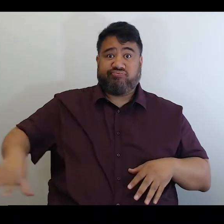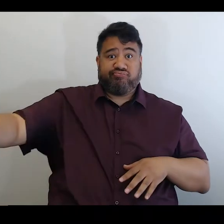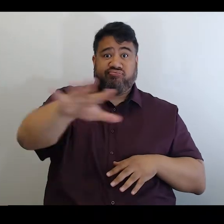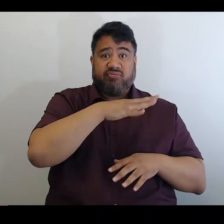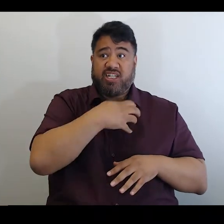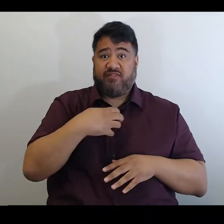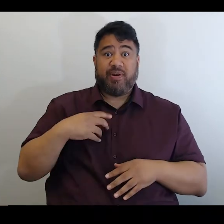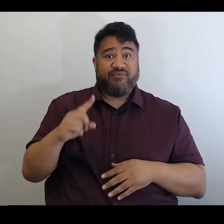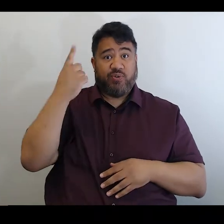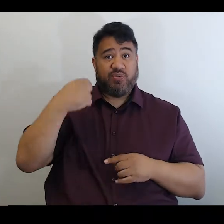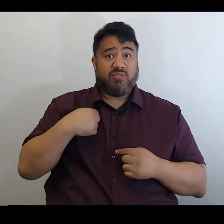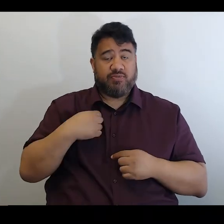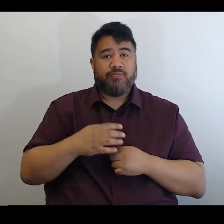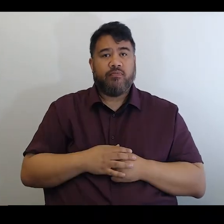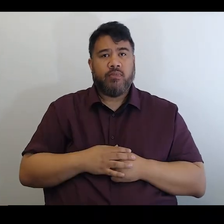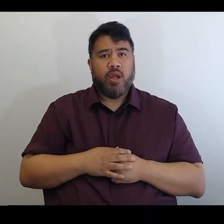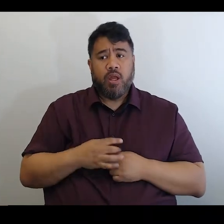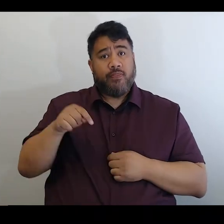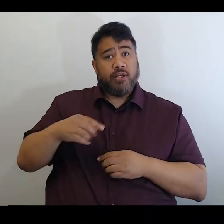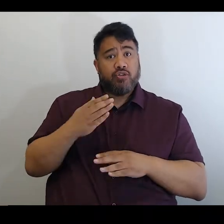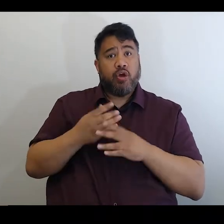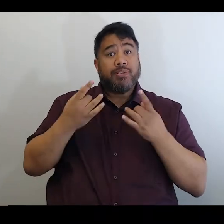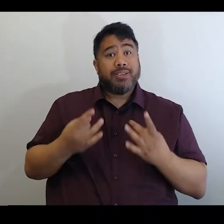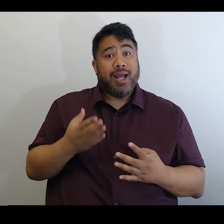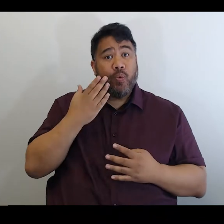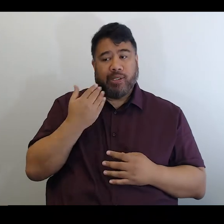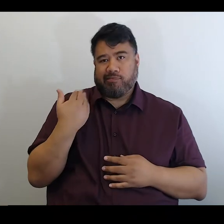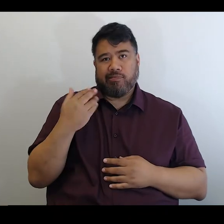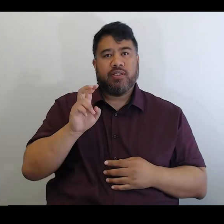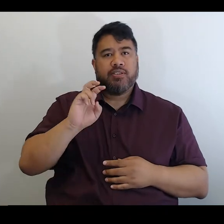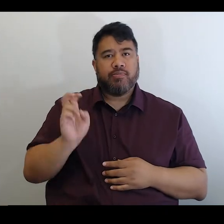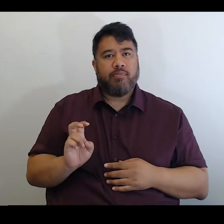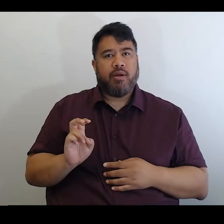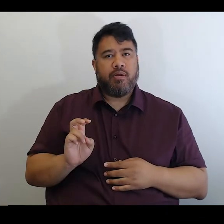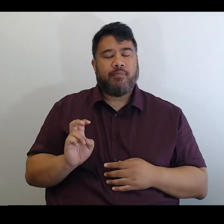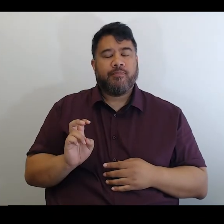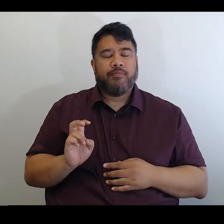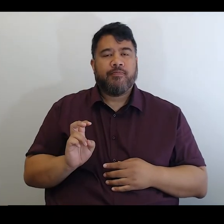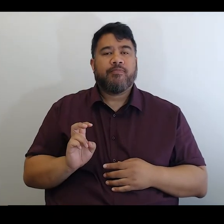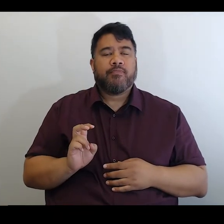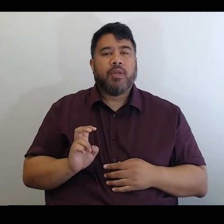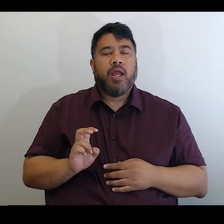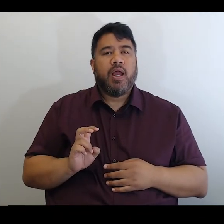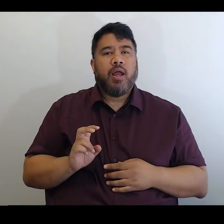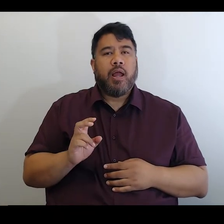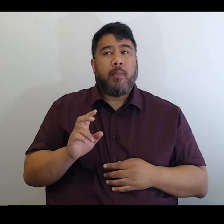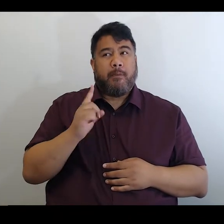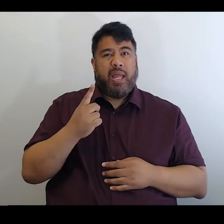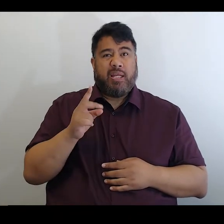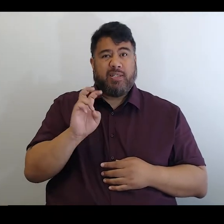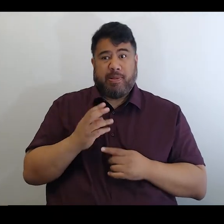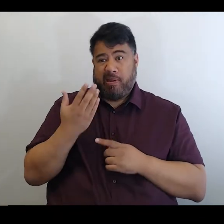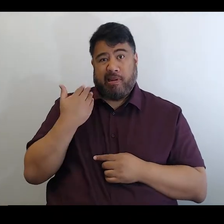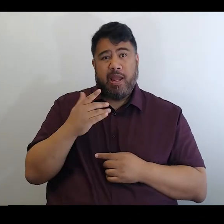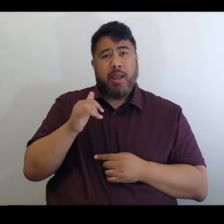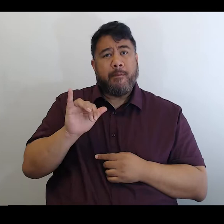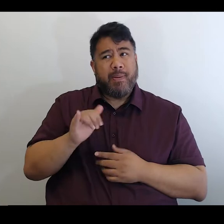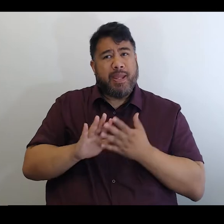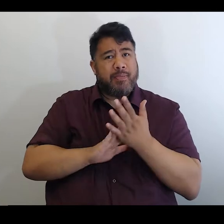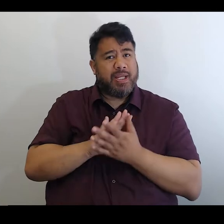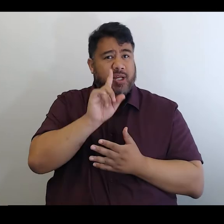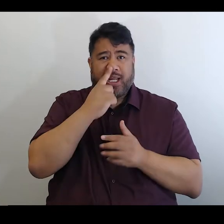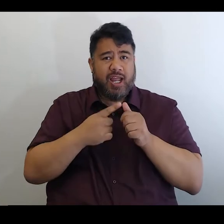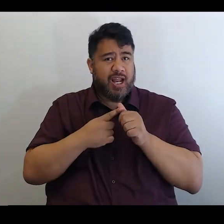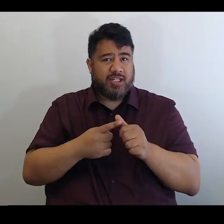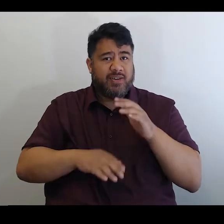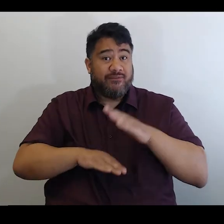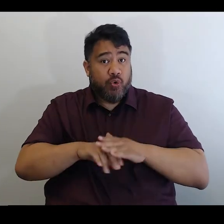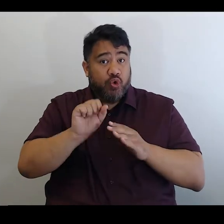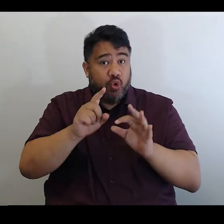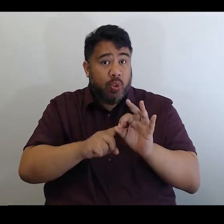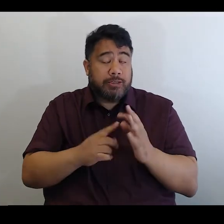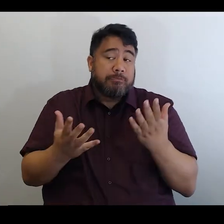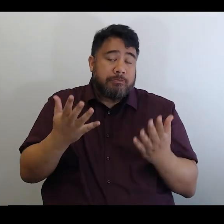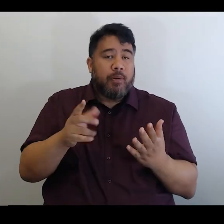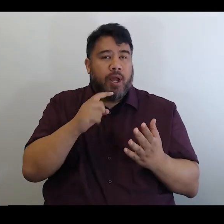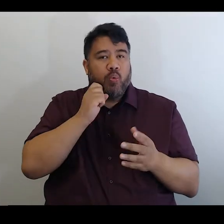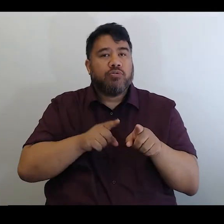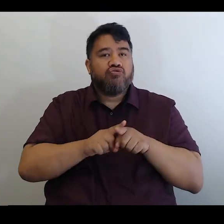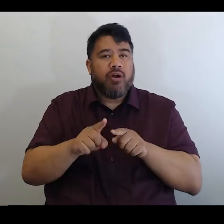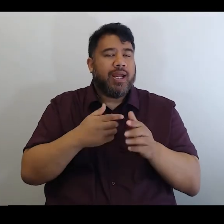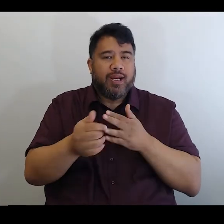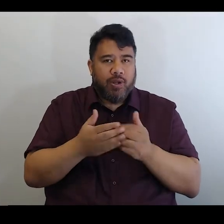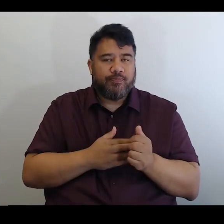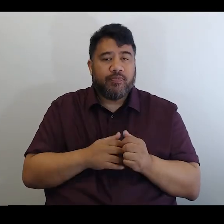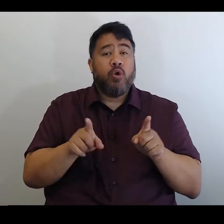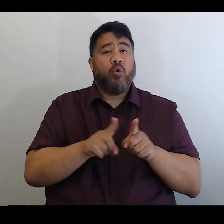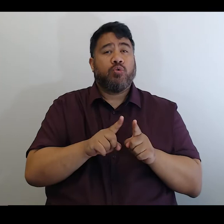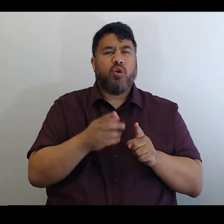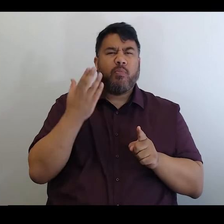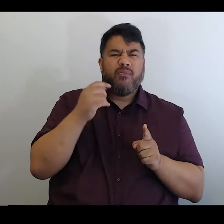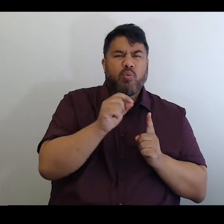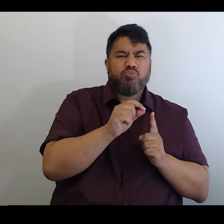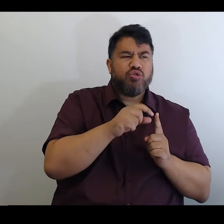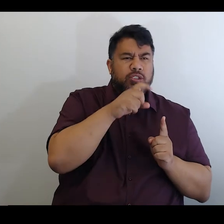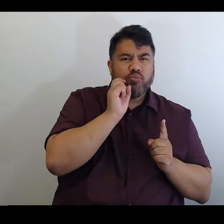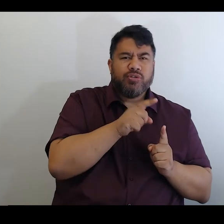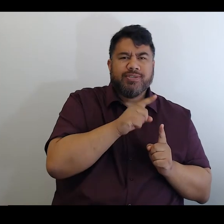And so while I'm very much looking forward to our questions and answers. There might be some that I can't answer, but I'd like to hear them anyway, so that as Prudence said, we can respond and put the answers on our website.